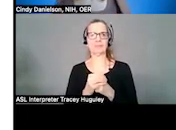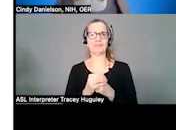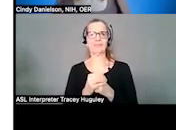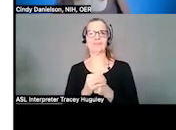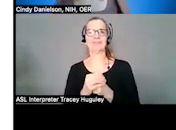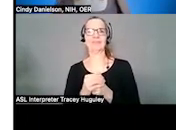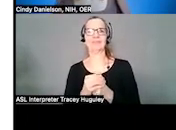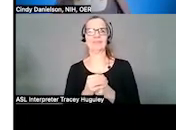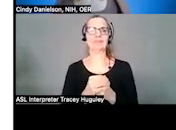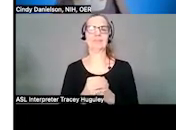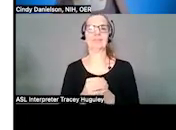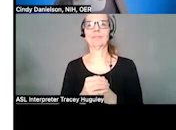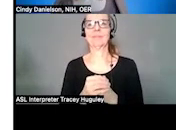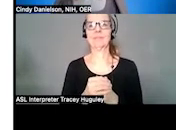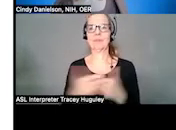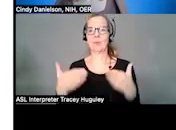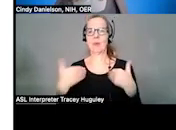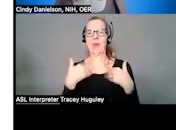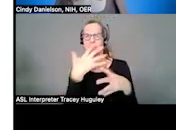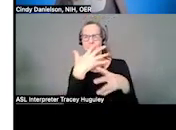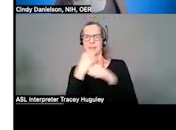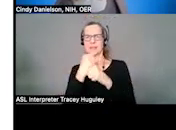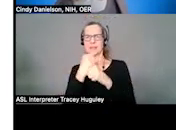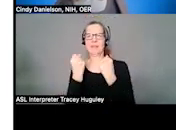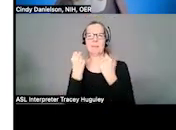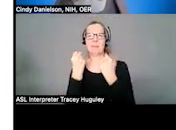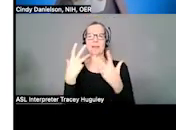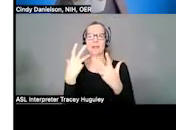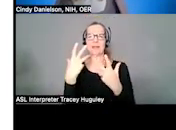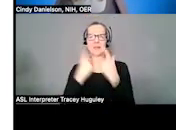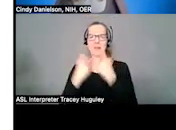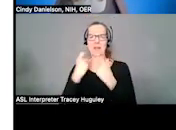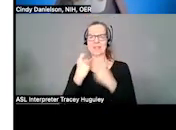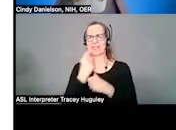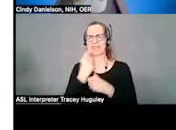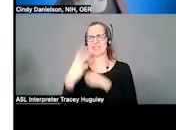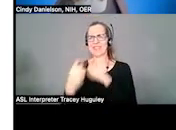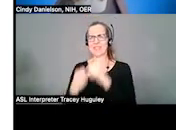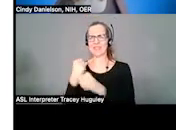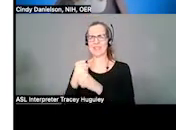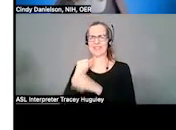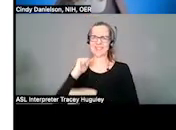We have received a lot of questions over the past couple years since the policy was received